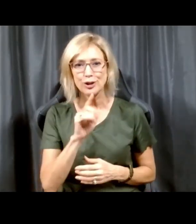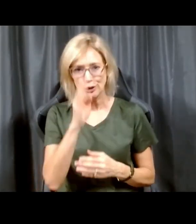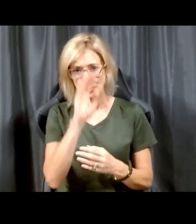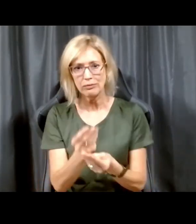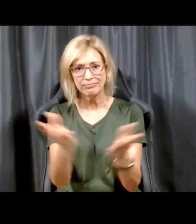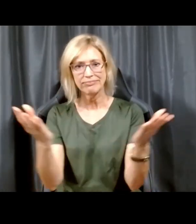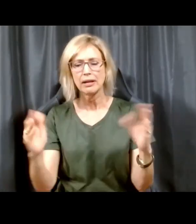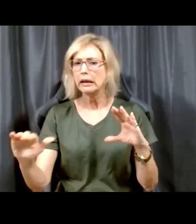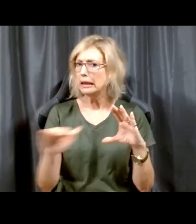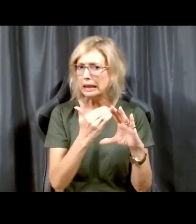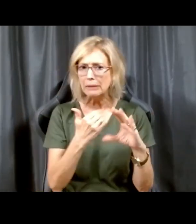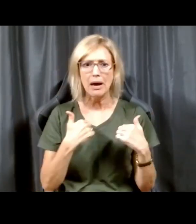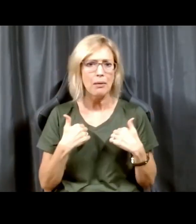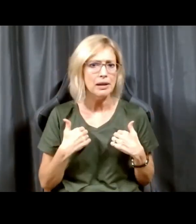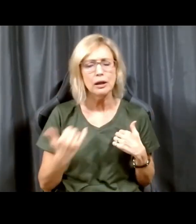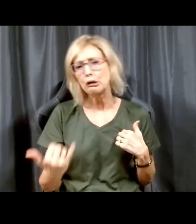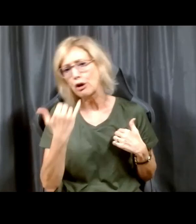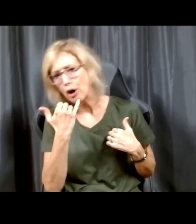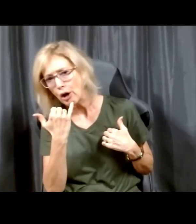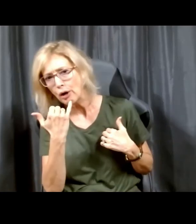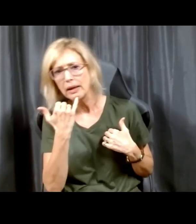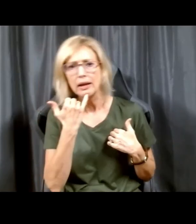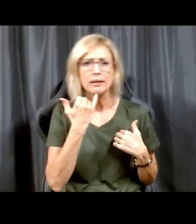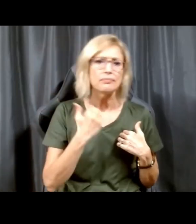email me, call me, Facebook message me, I'll be happy to